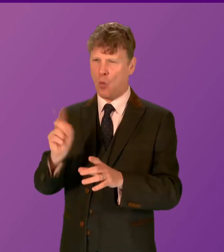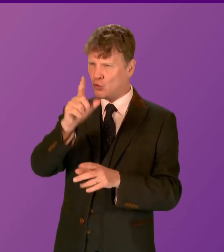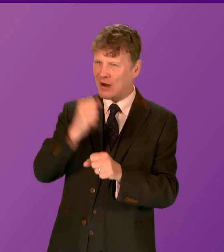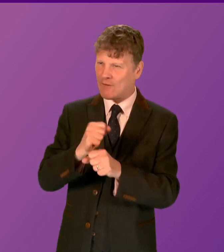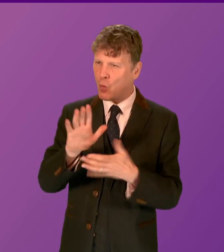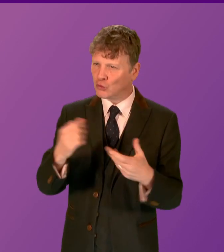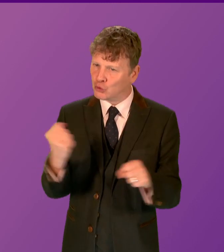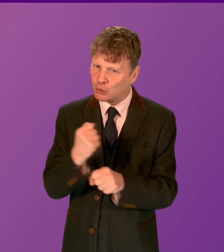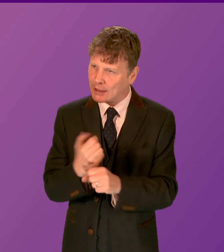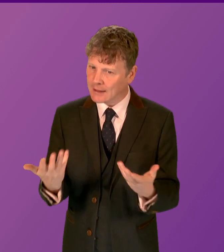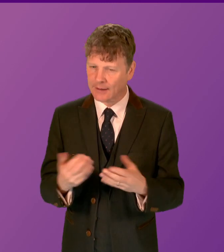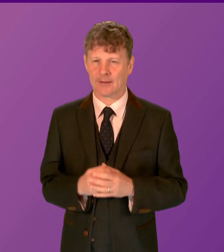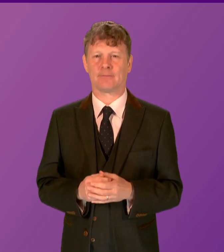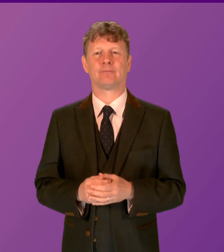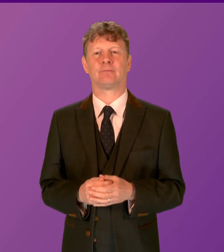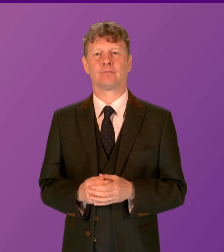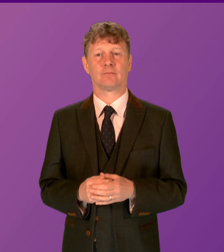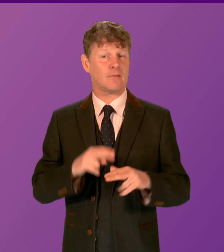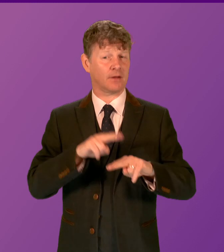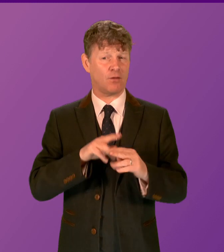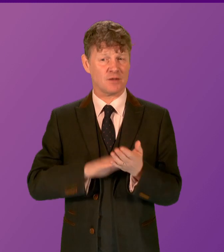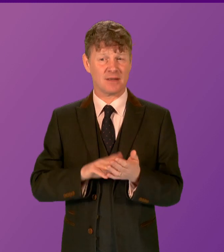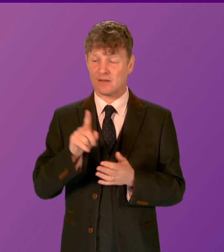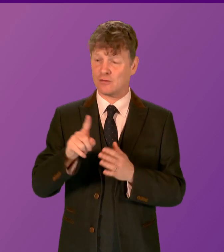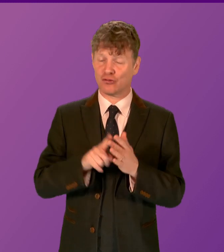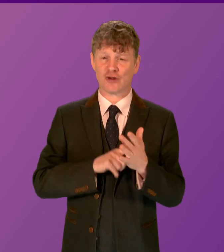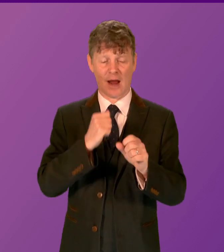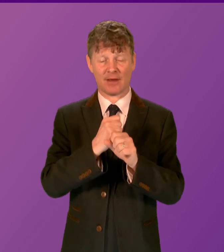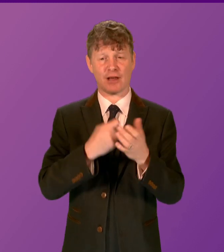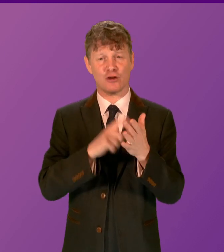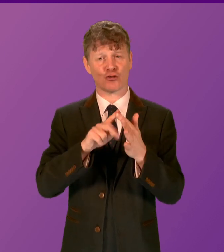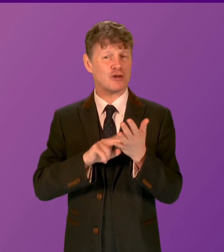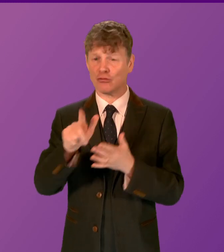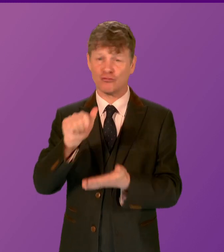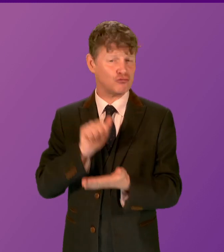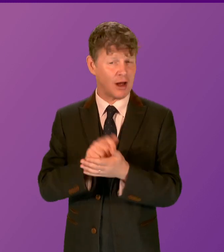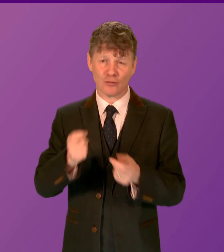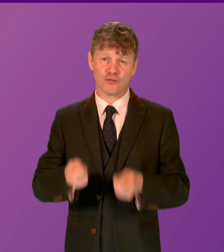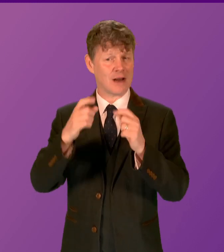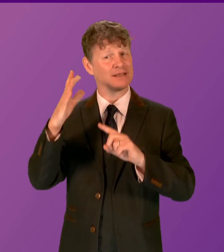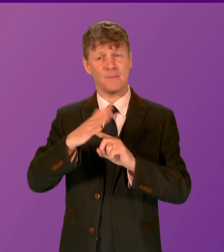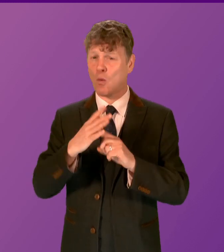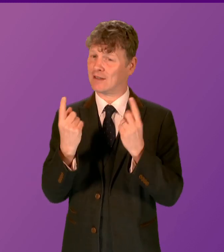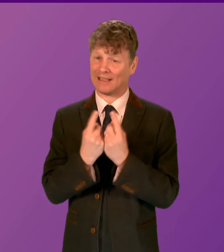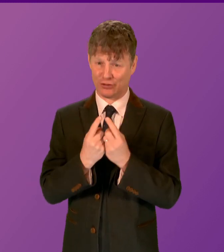Jamie Greene is right to raise that important issue, which will have cross-party interest.